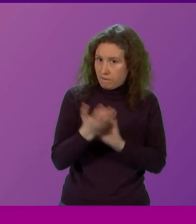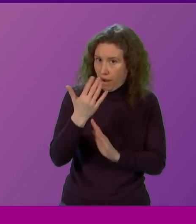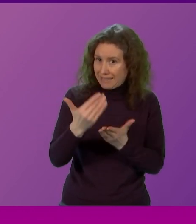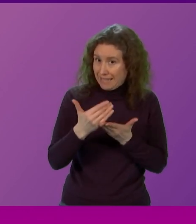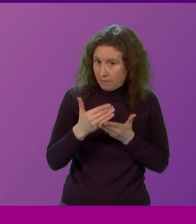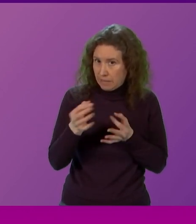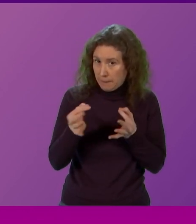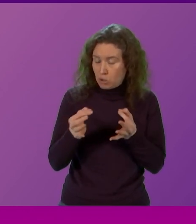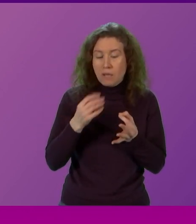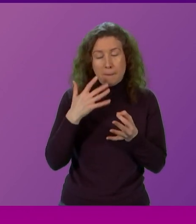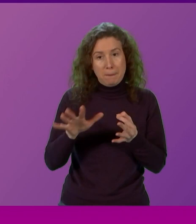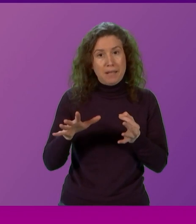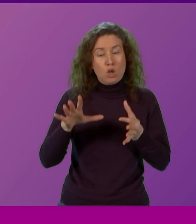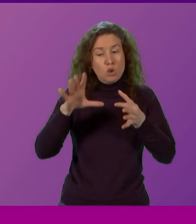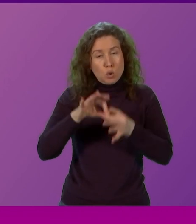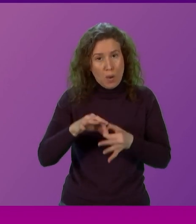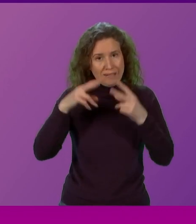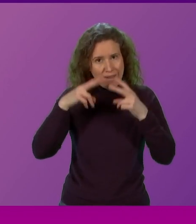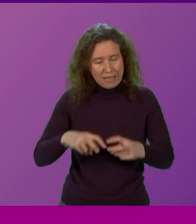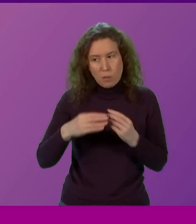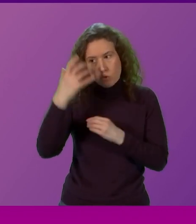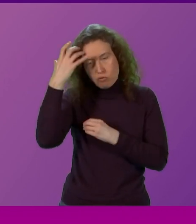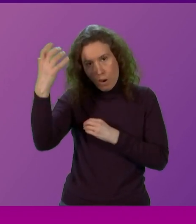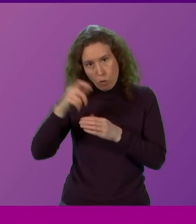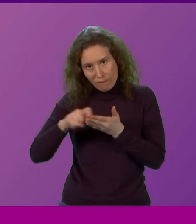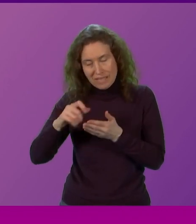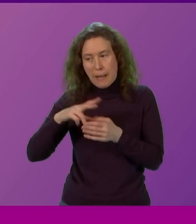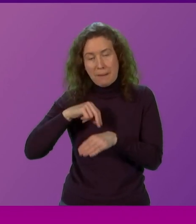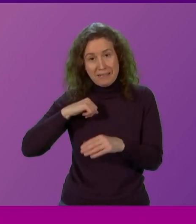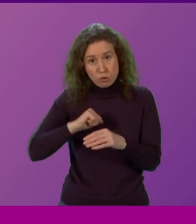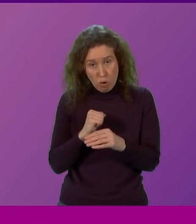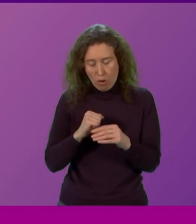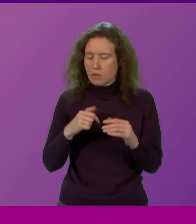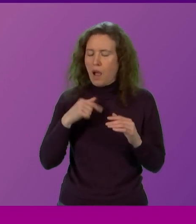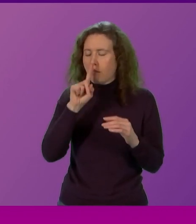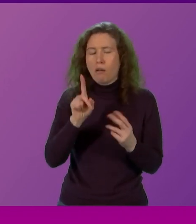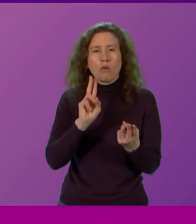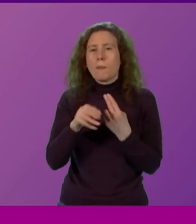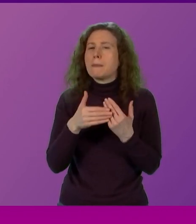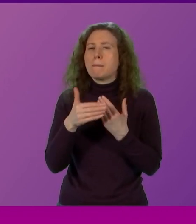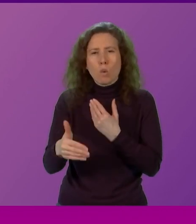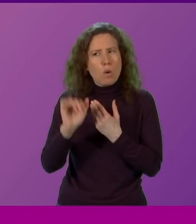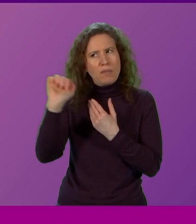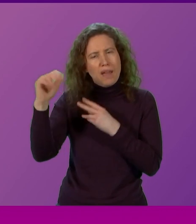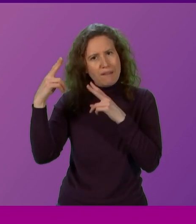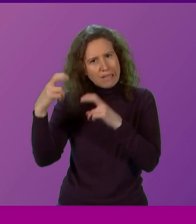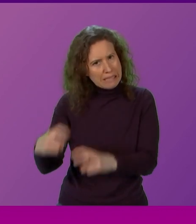It initiated a joint investigation with the Crown Office and Procurator Fiscal Service and Police Scotland. It would be inappropriate for me to comment further until that investigation has been